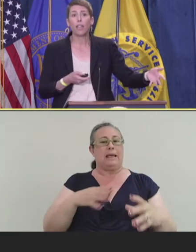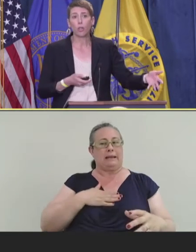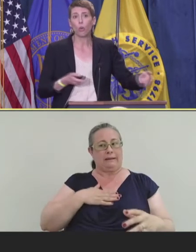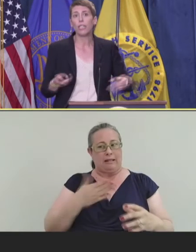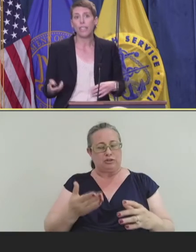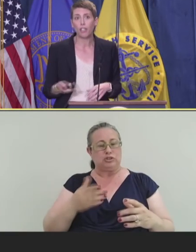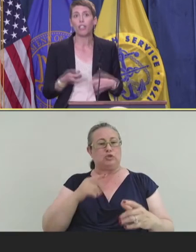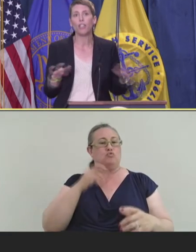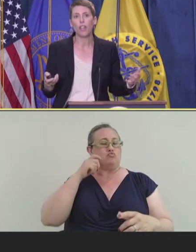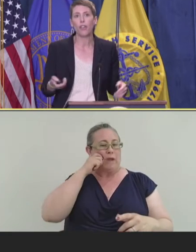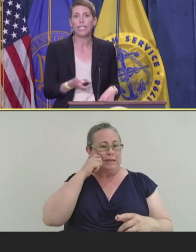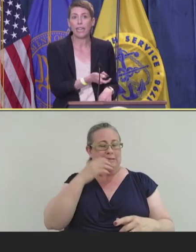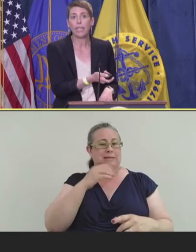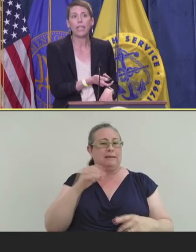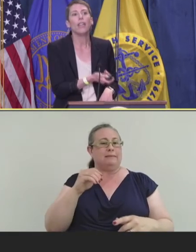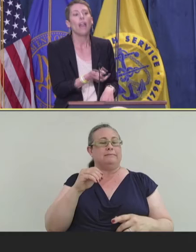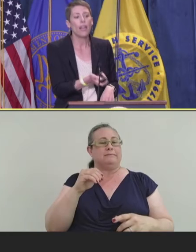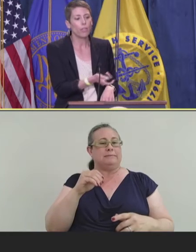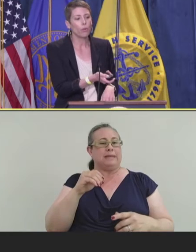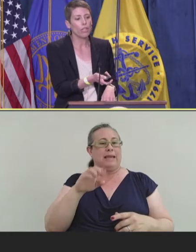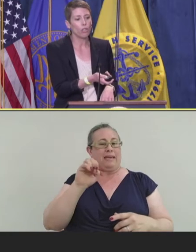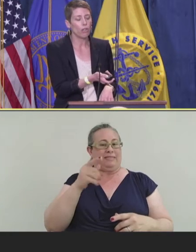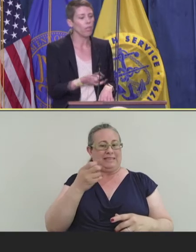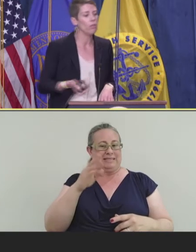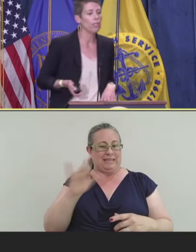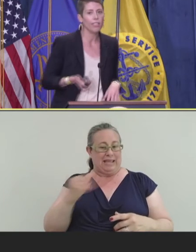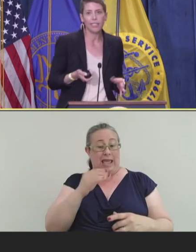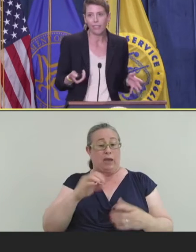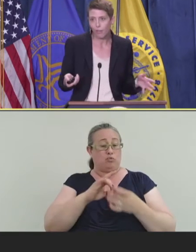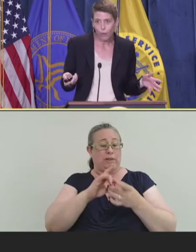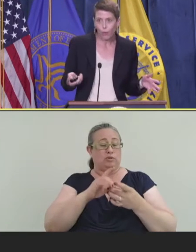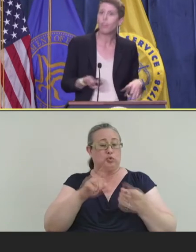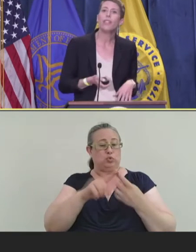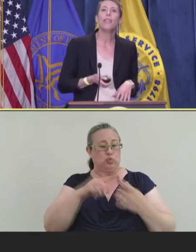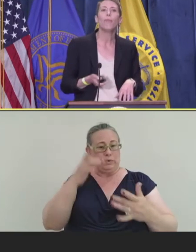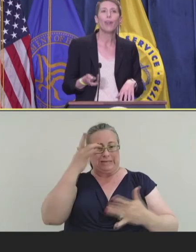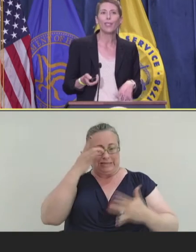sexual orientation and gender identity and its relationship to disease vulnerability. But also,